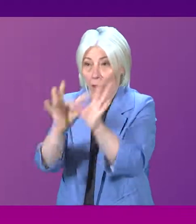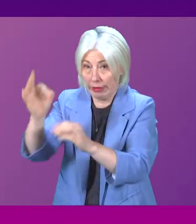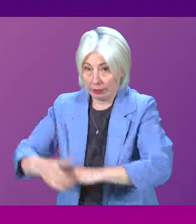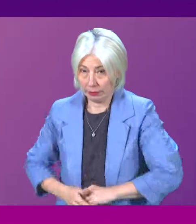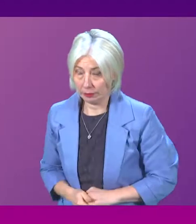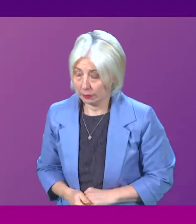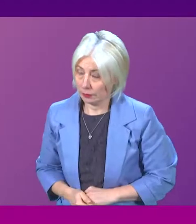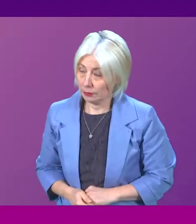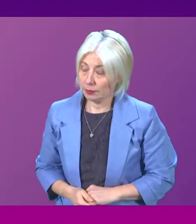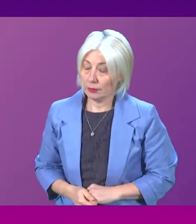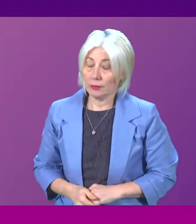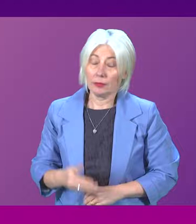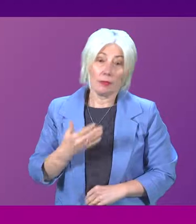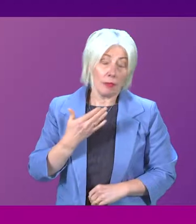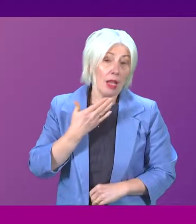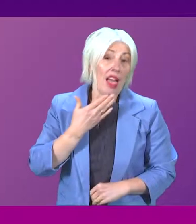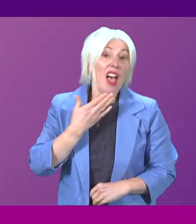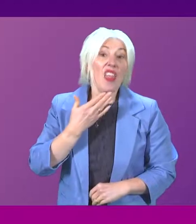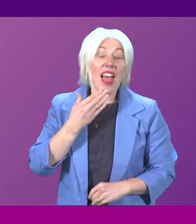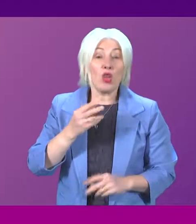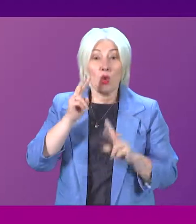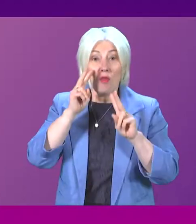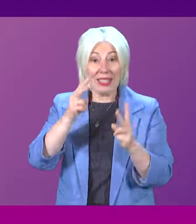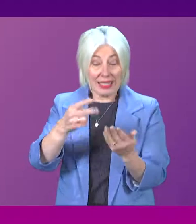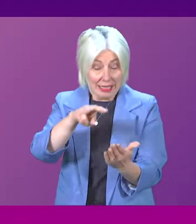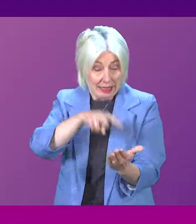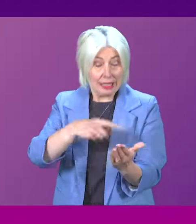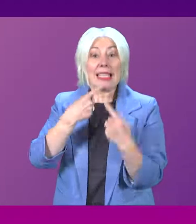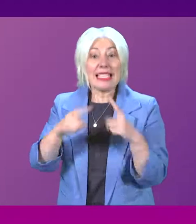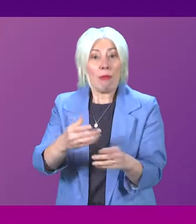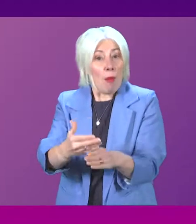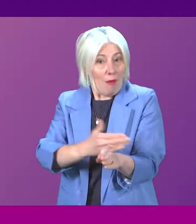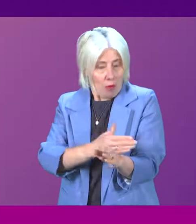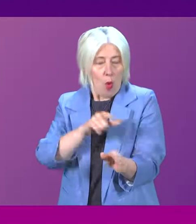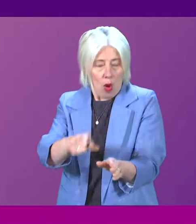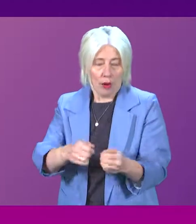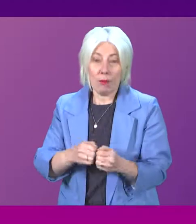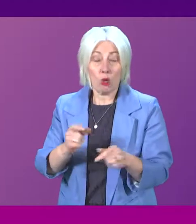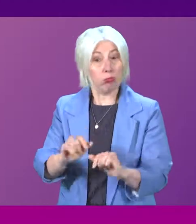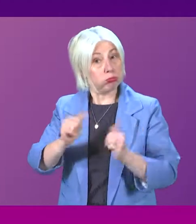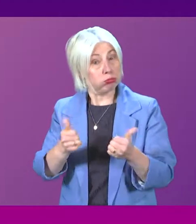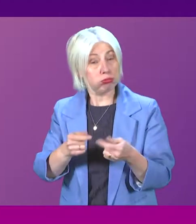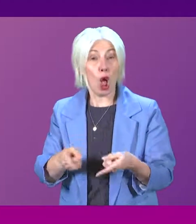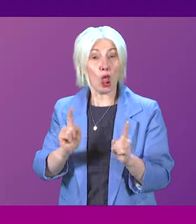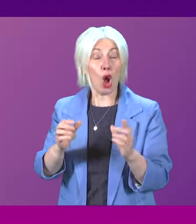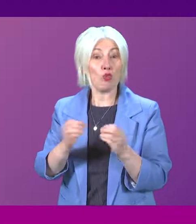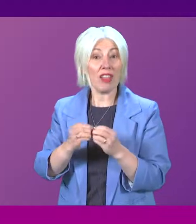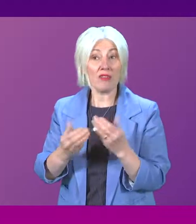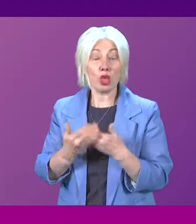I thank the Deputy First Minister for the advance sight of his statement. I welcome the news of the appointment of Lord Brailsford as the new chair and wish him well